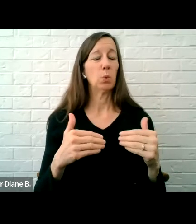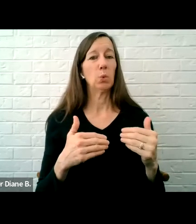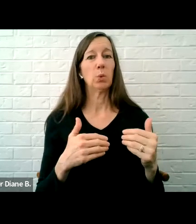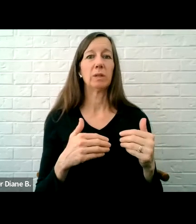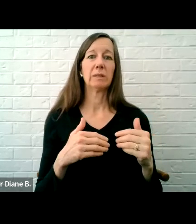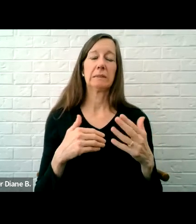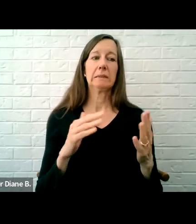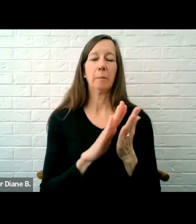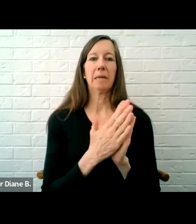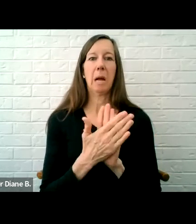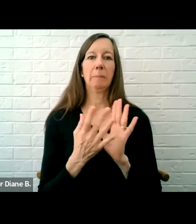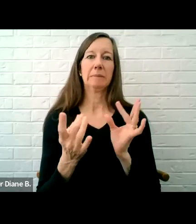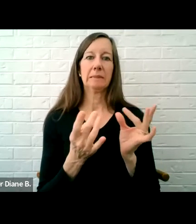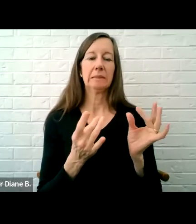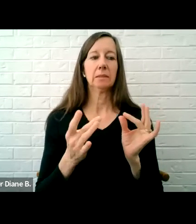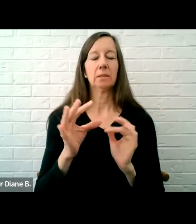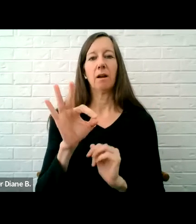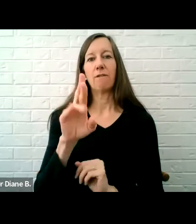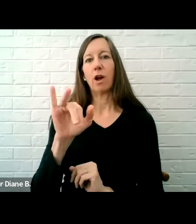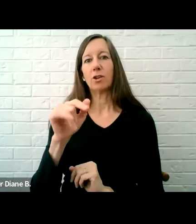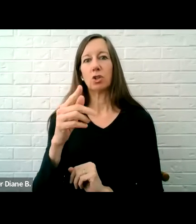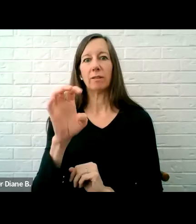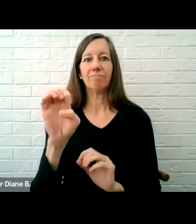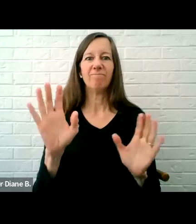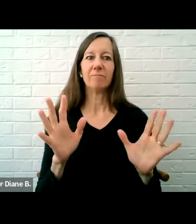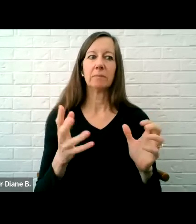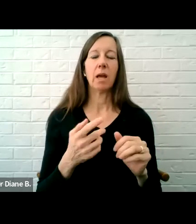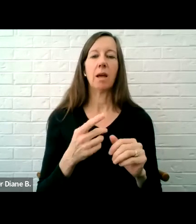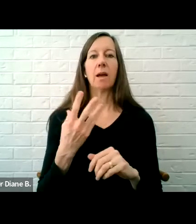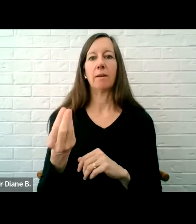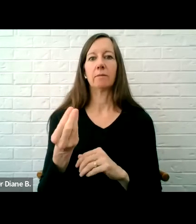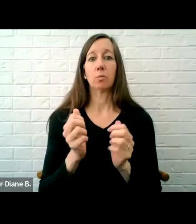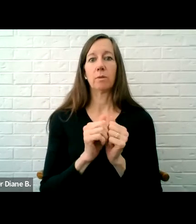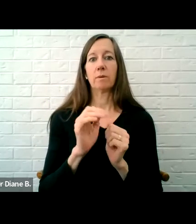for people with disabilities, including Iddd, and that if you have to go into